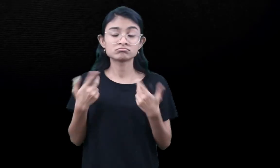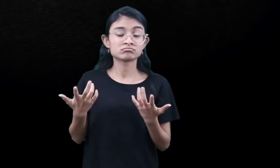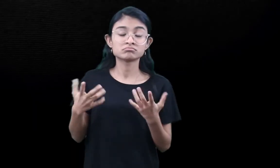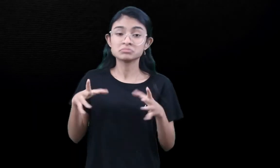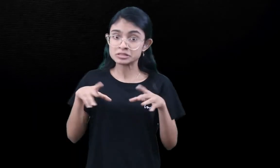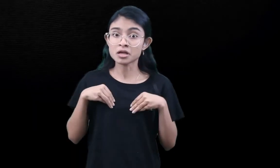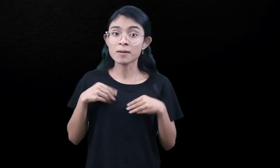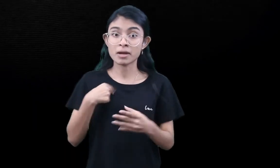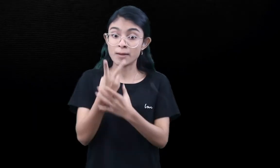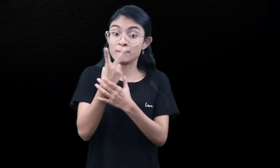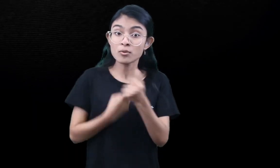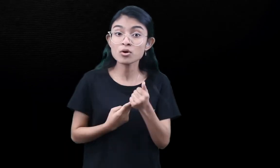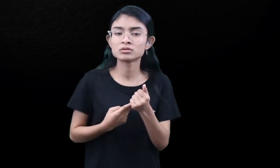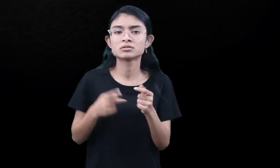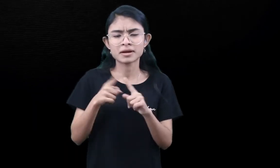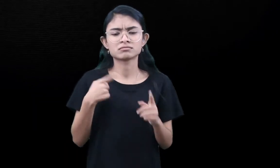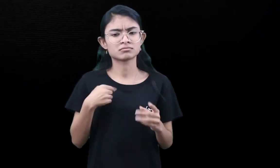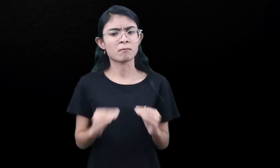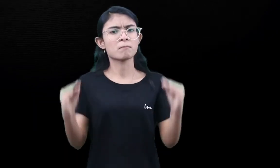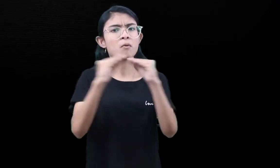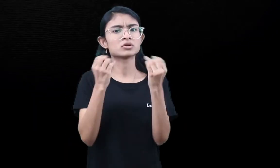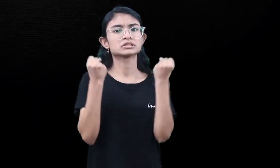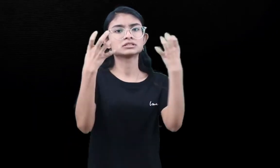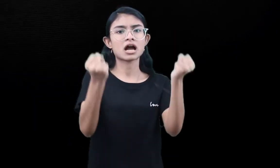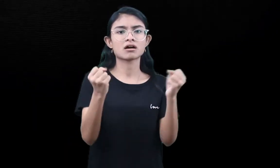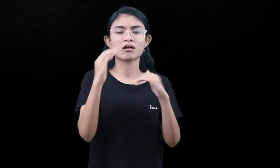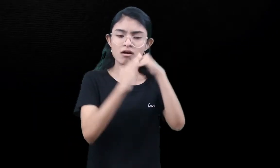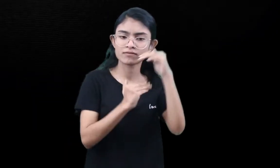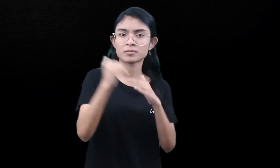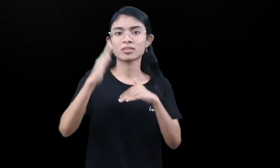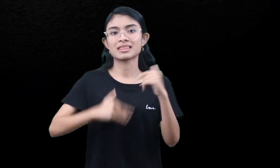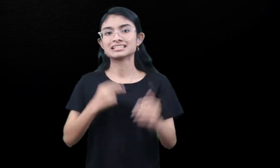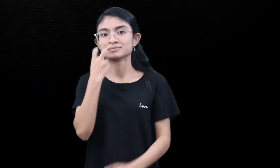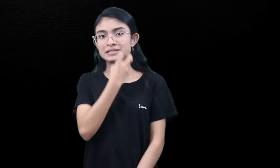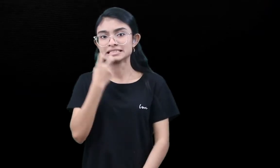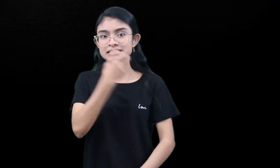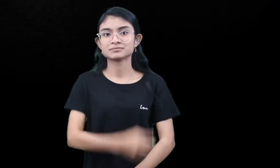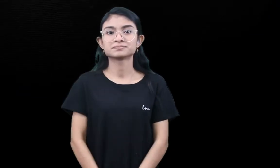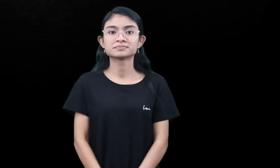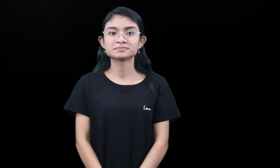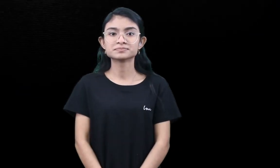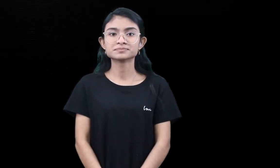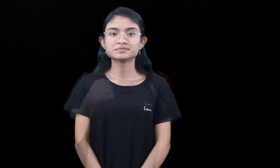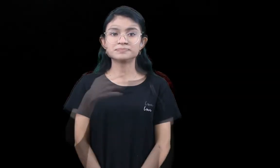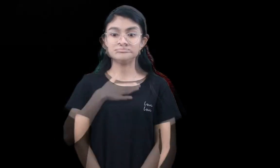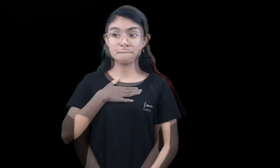And that's fine by me, I can do both. But for me sign language is more comfortable than speaking.